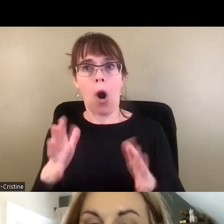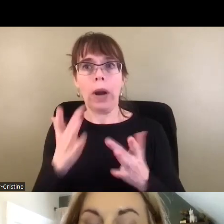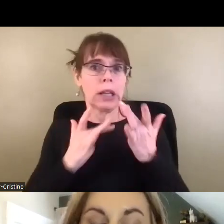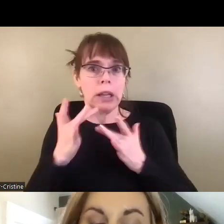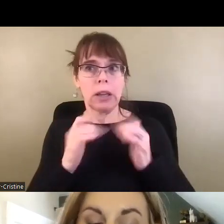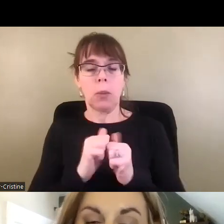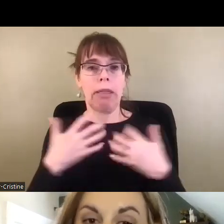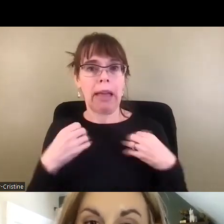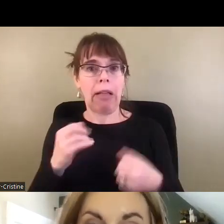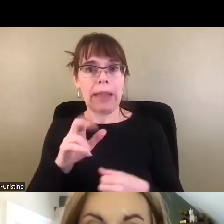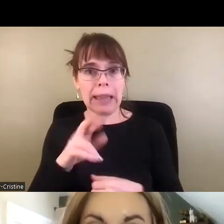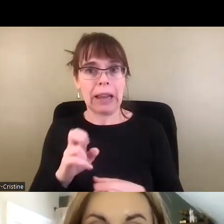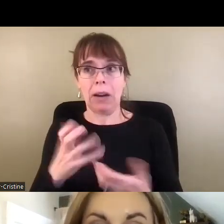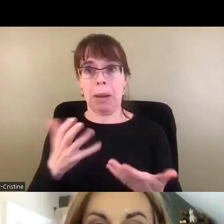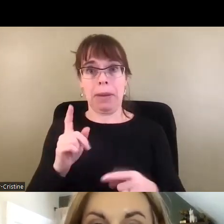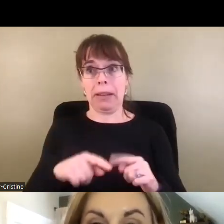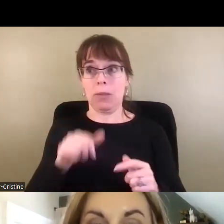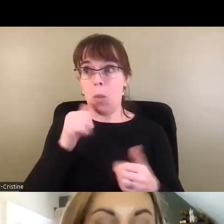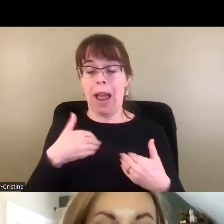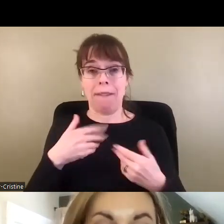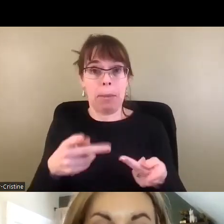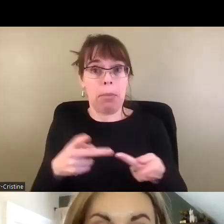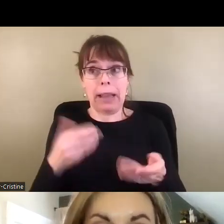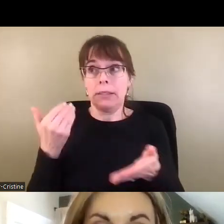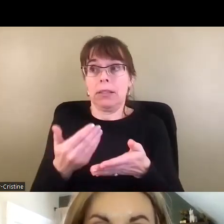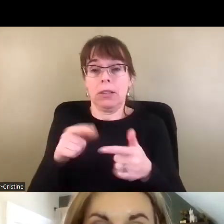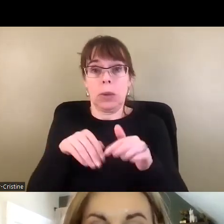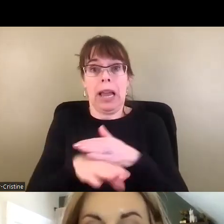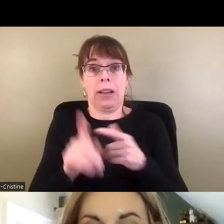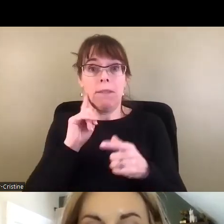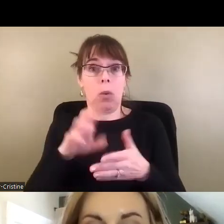and might not live in an area that has close access to this form of healthcare.